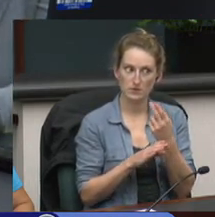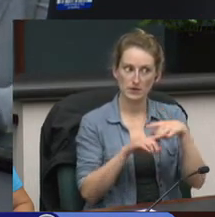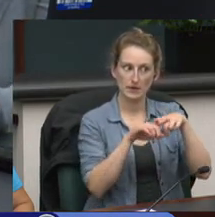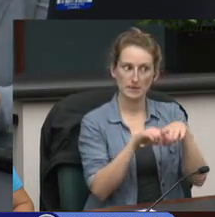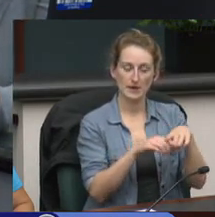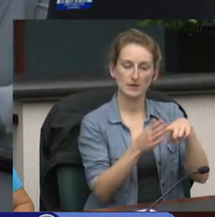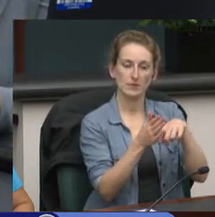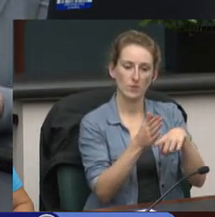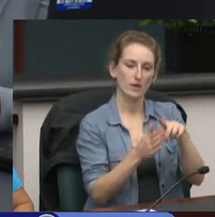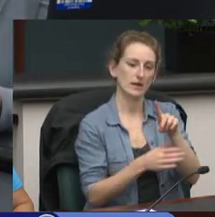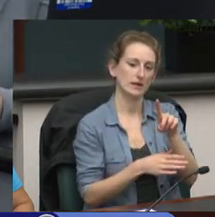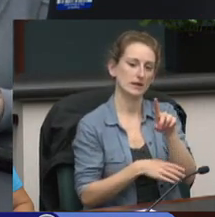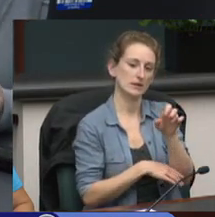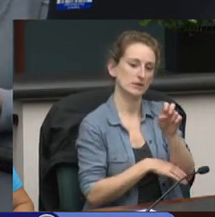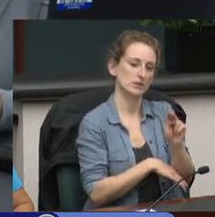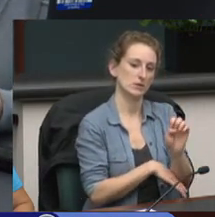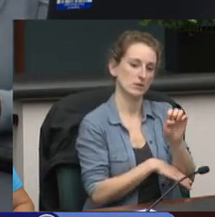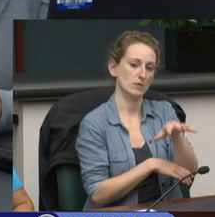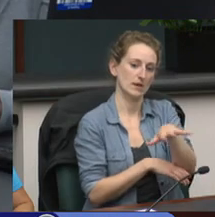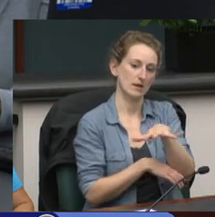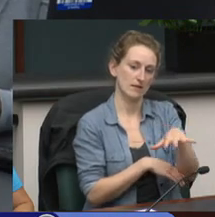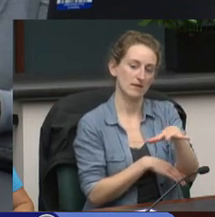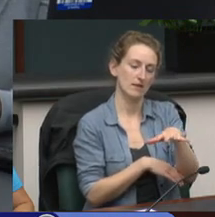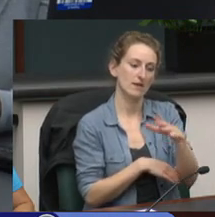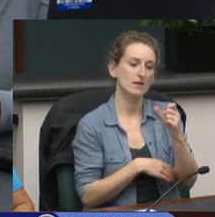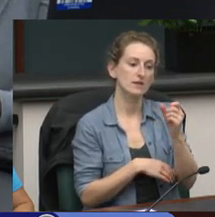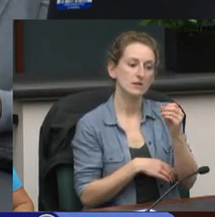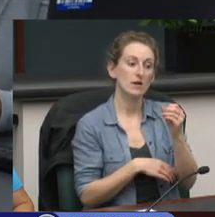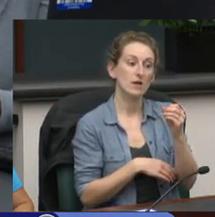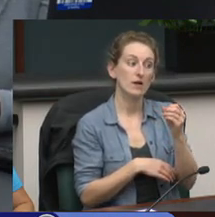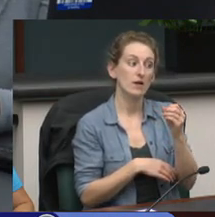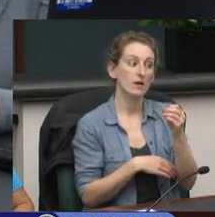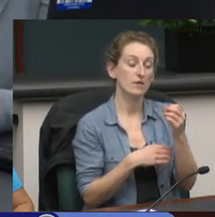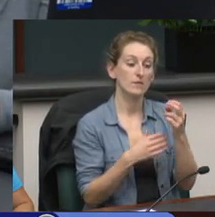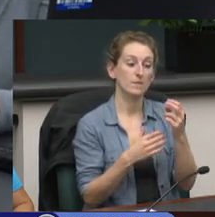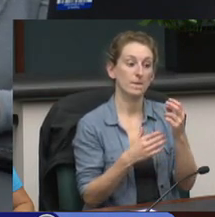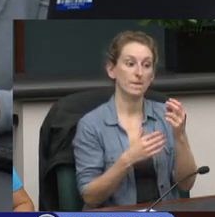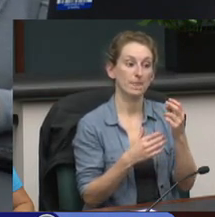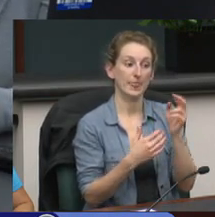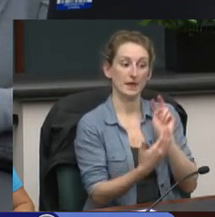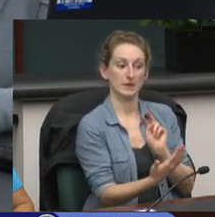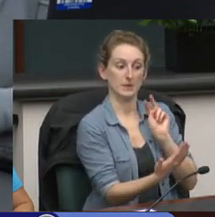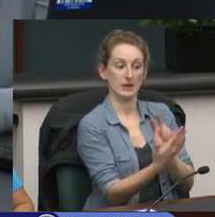areas so when this body looks at where they want to draw where you want to draw